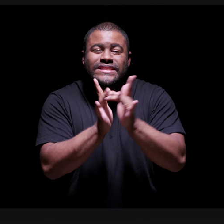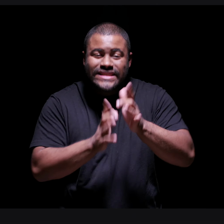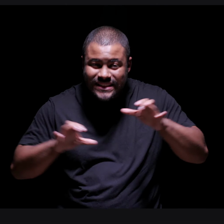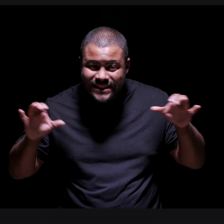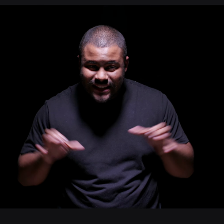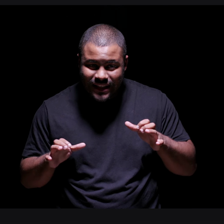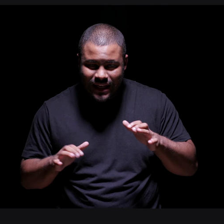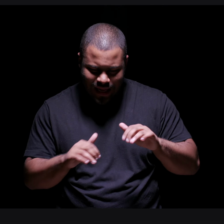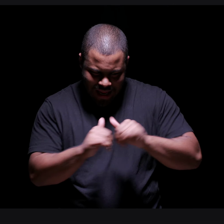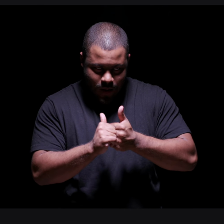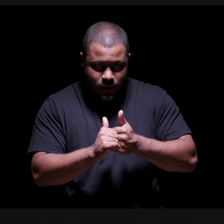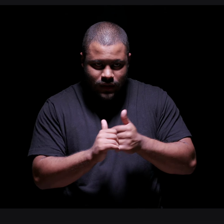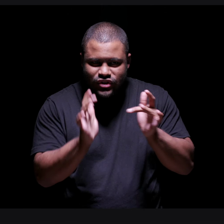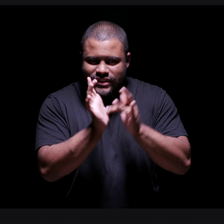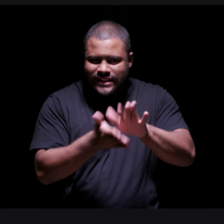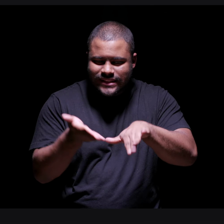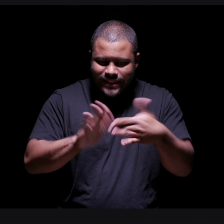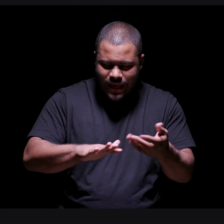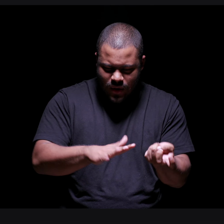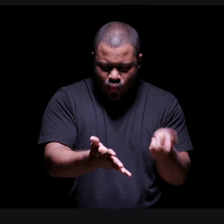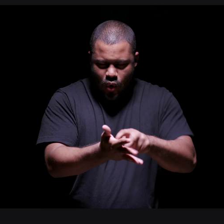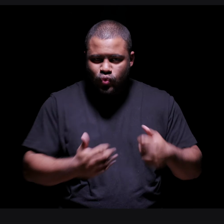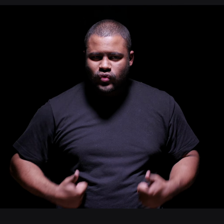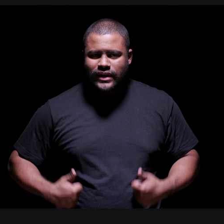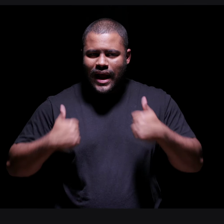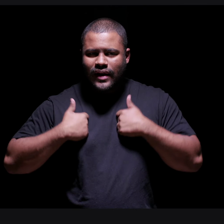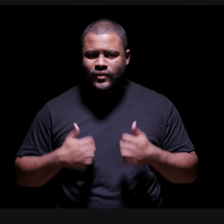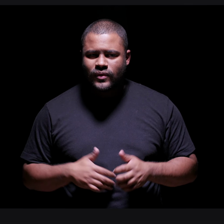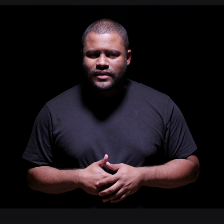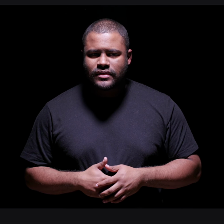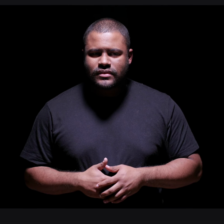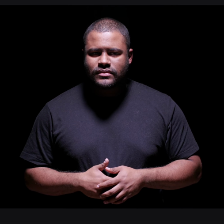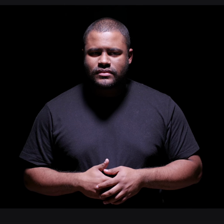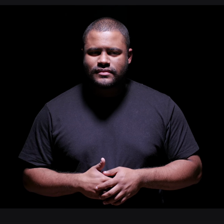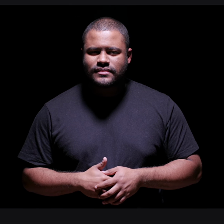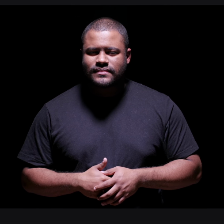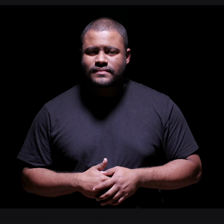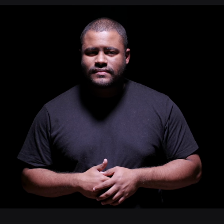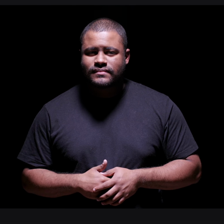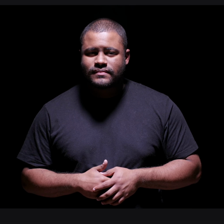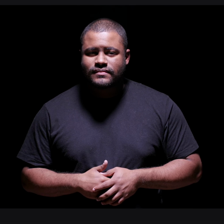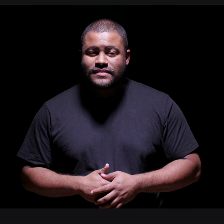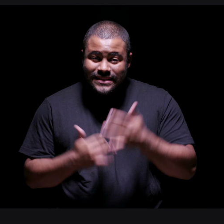what Jesus did, how Jesus died and rose to life.